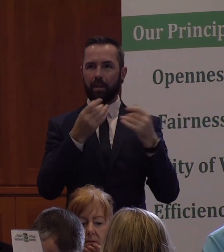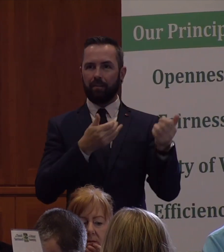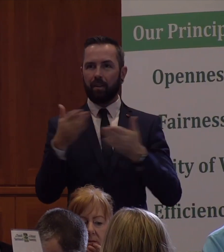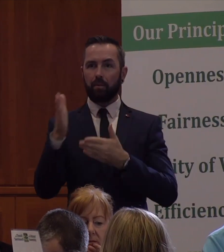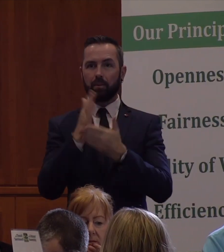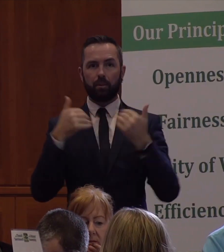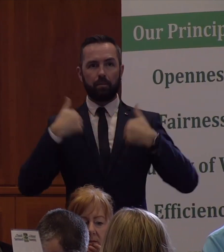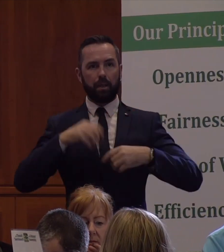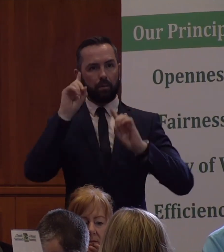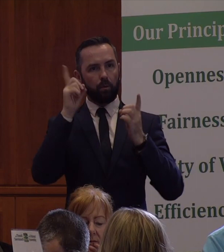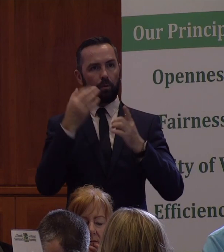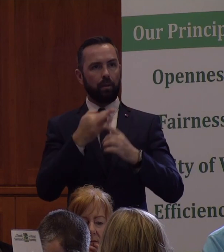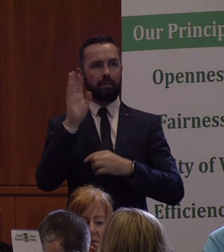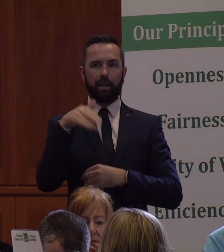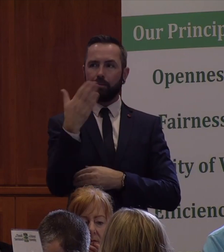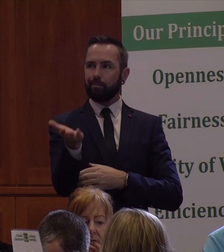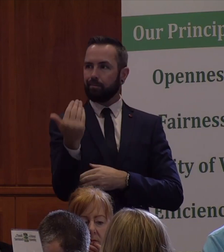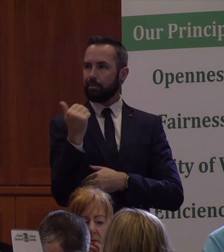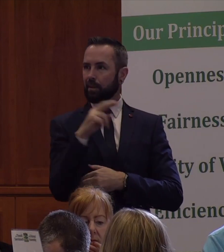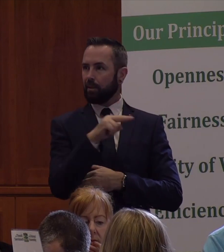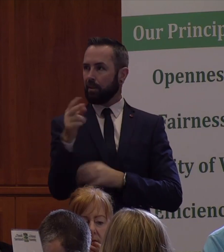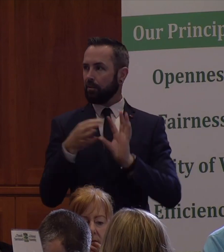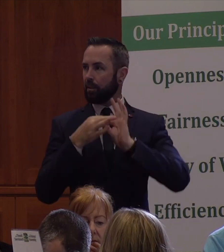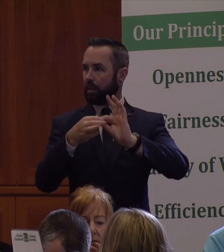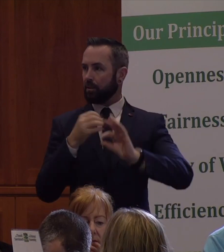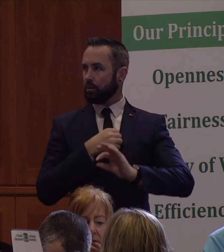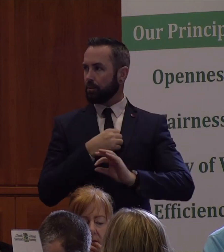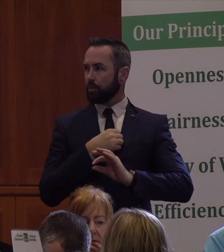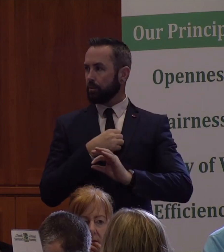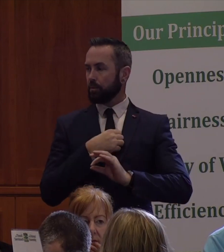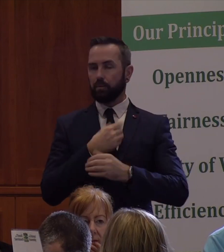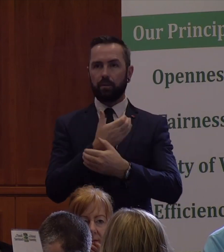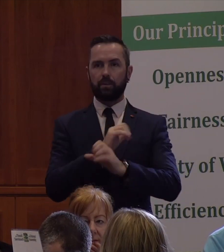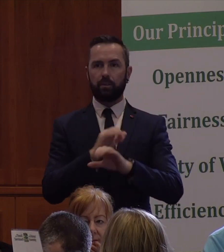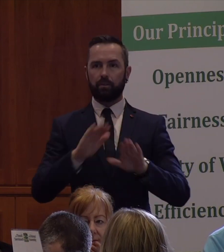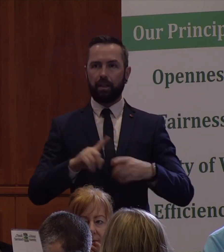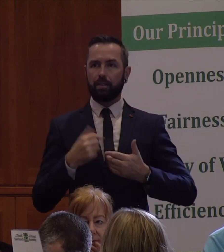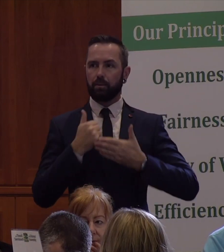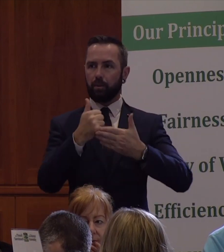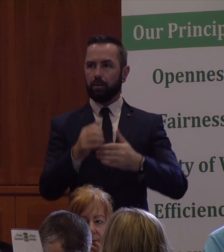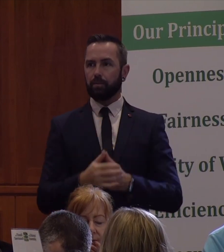know what what they're actually entitled to in relation to to children and support. Men